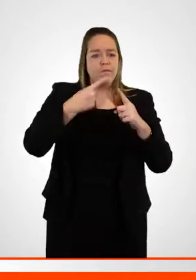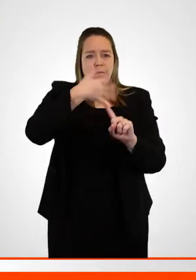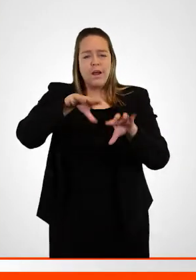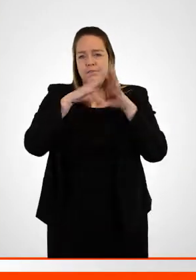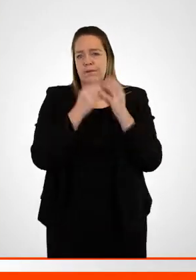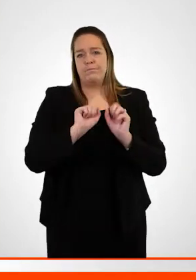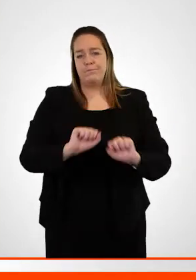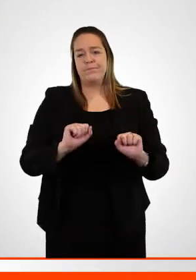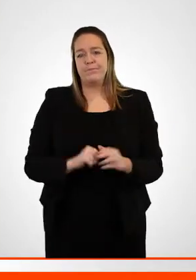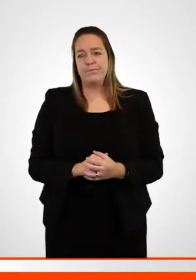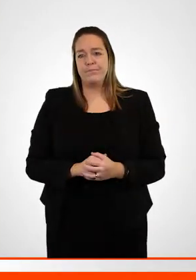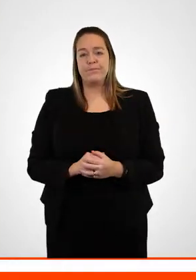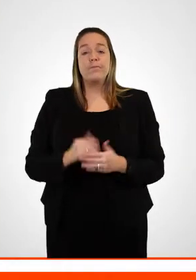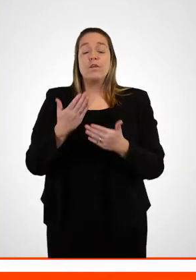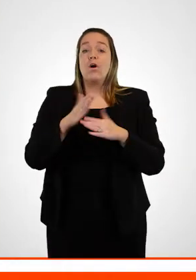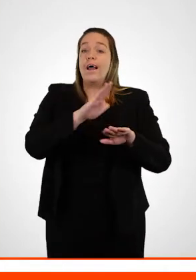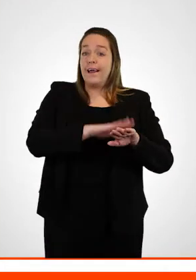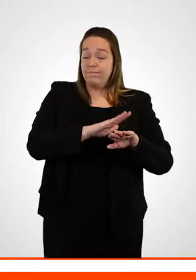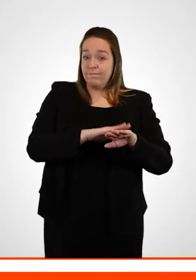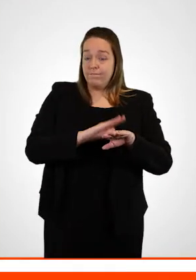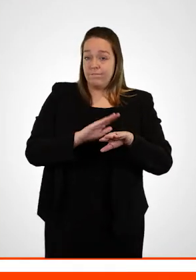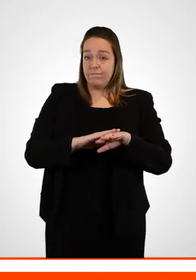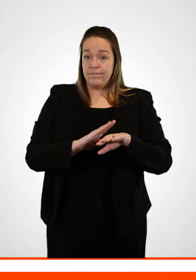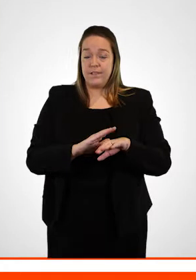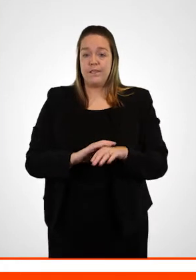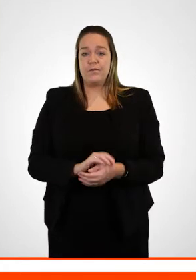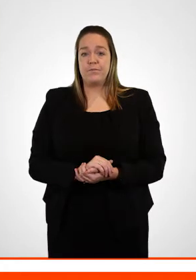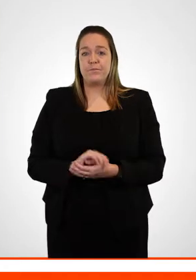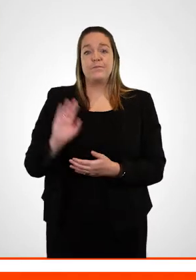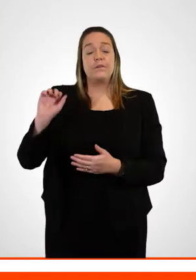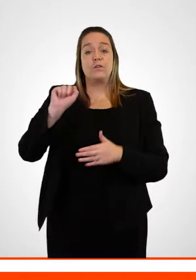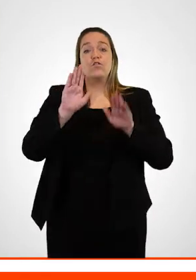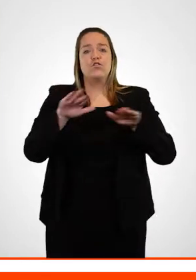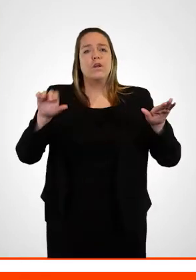The children on the left, in terms of their receptive vocabulary...